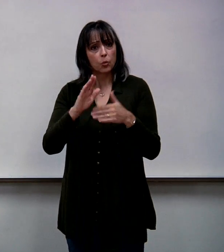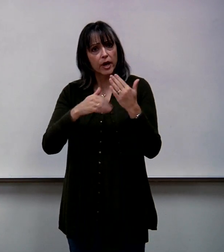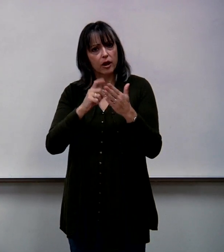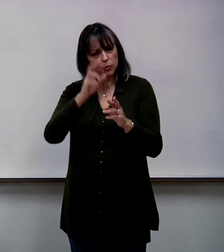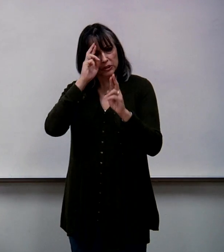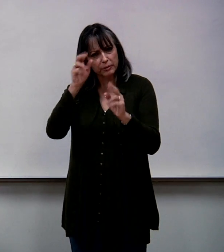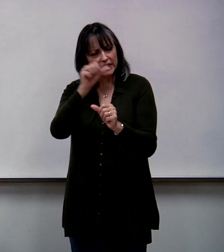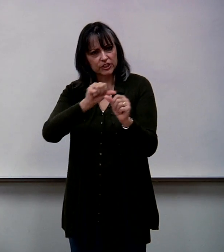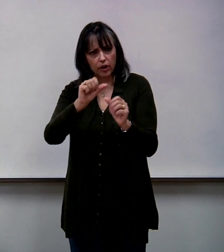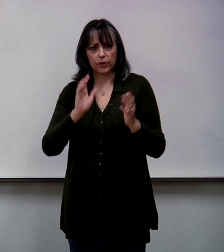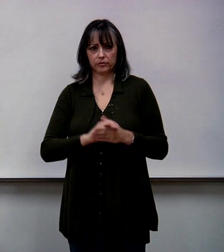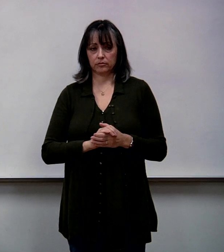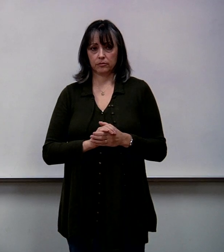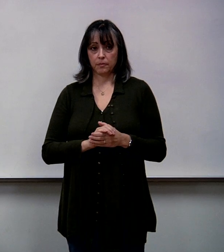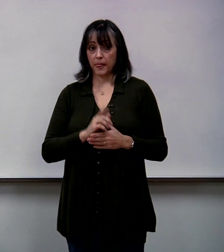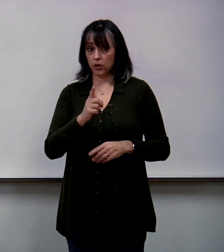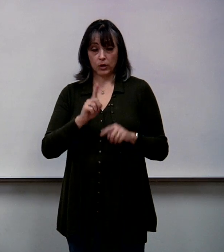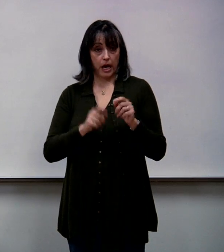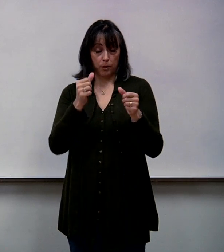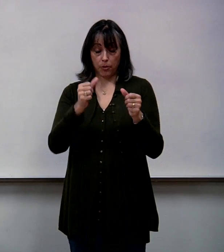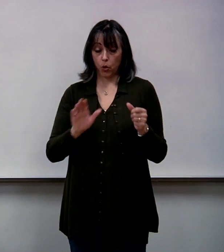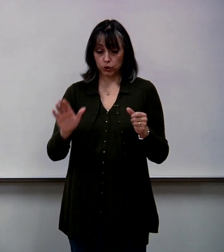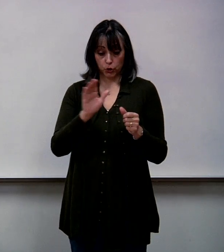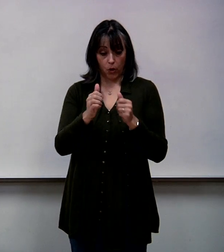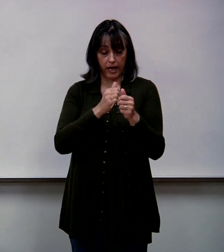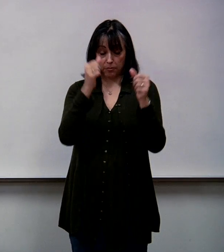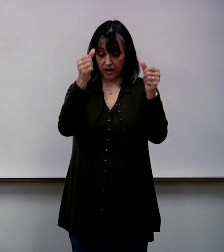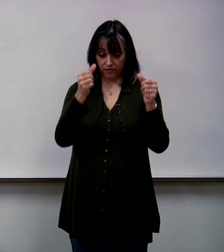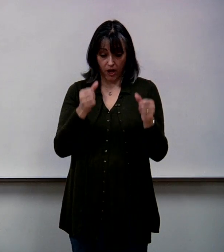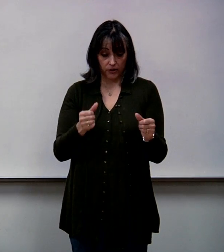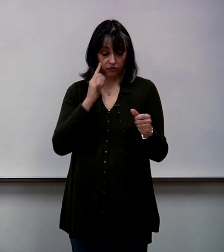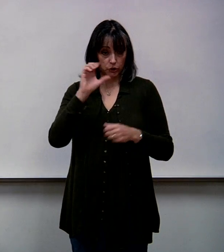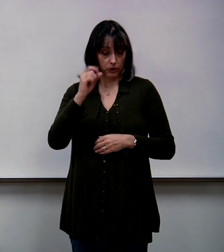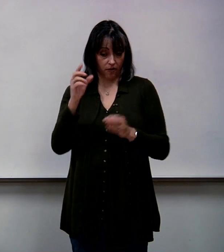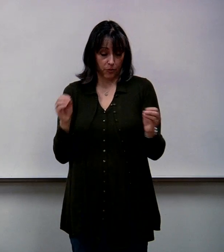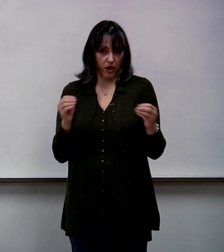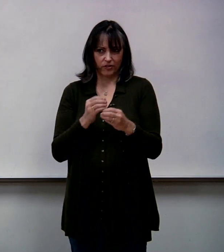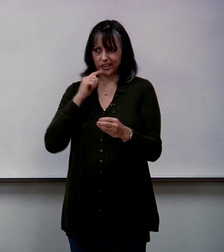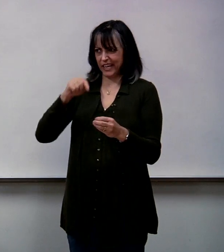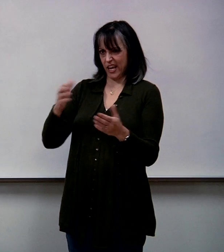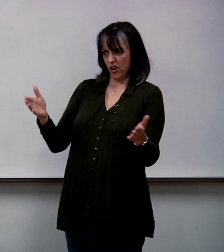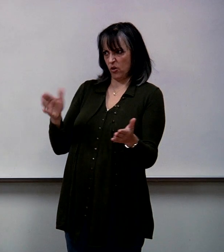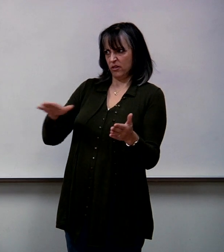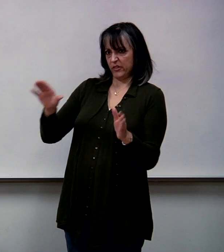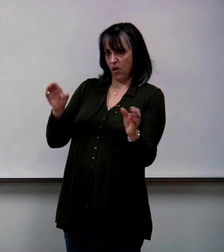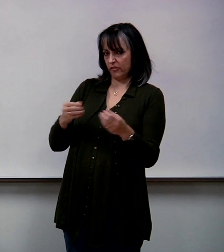You are not allowed to post any of your campaign fliers in Student Government office so in this Student Government office here, in